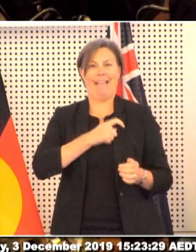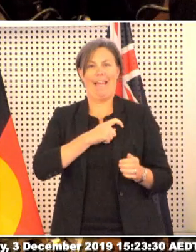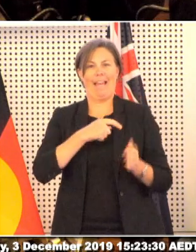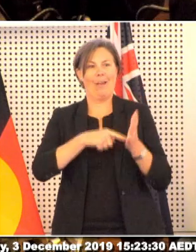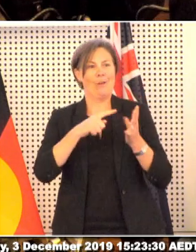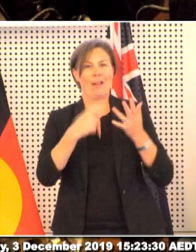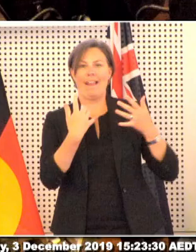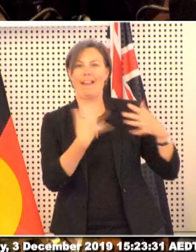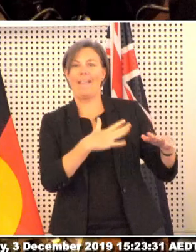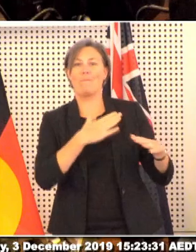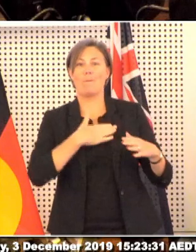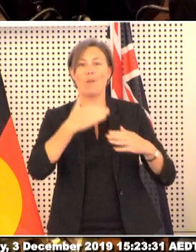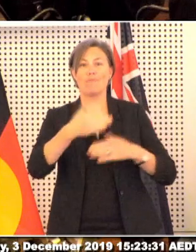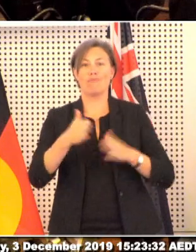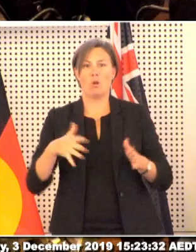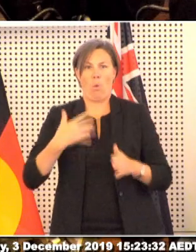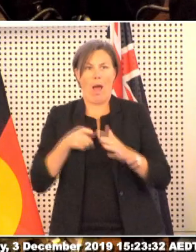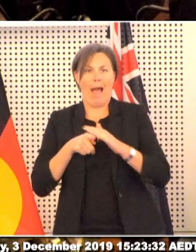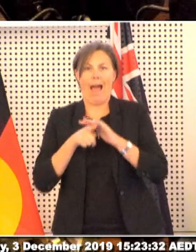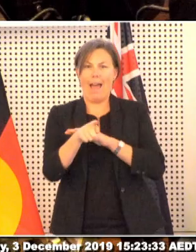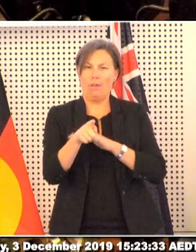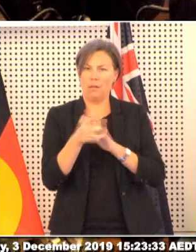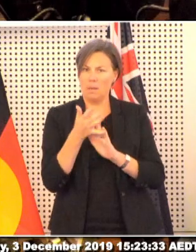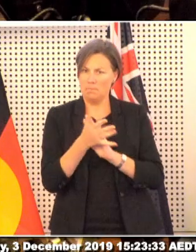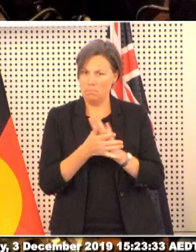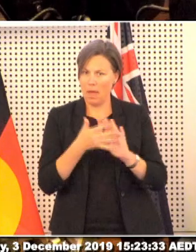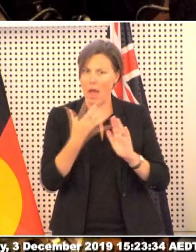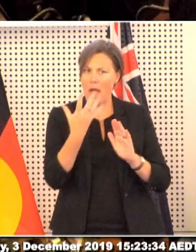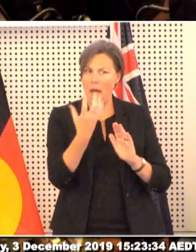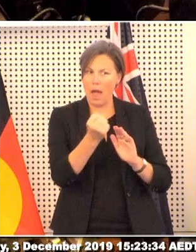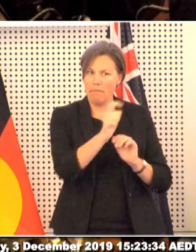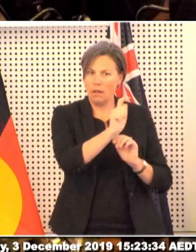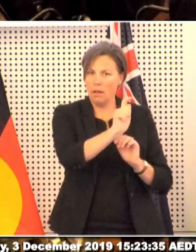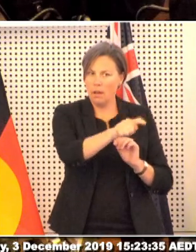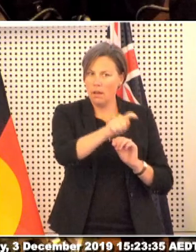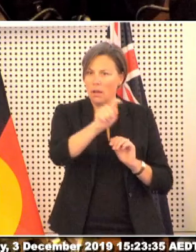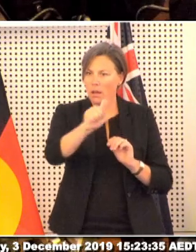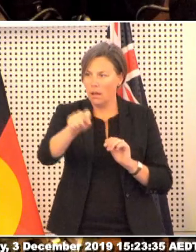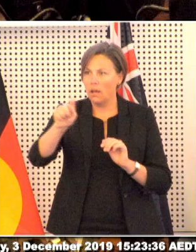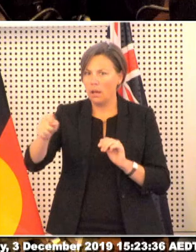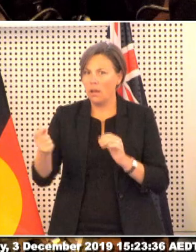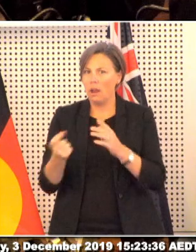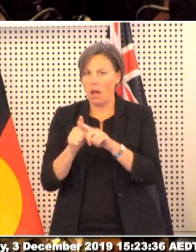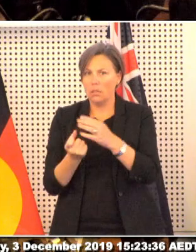there might be some systemic issues here about that sense of safety in group homes. Sure.